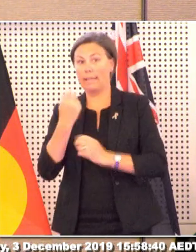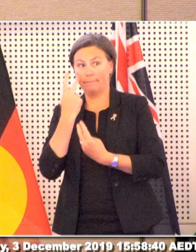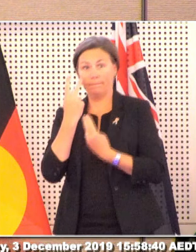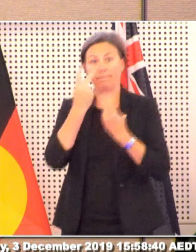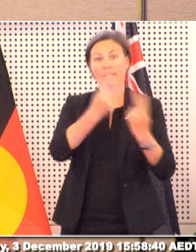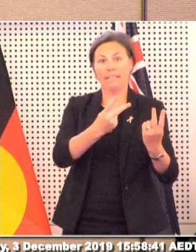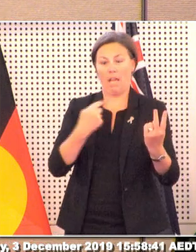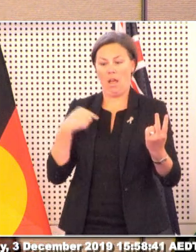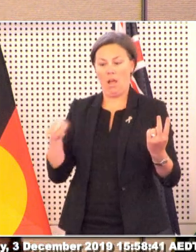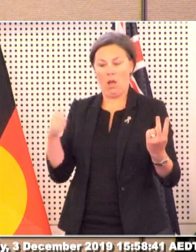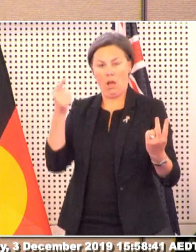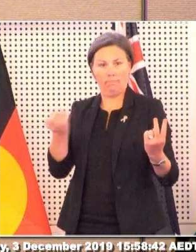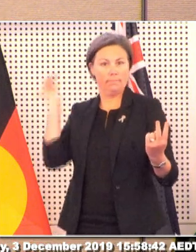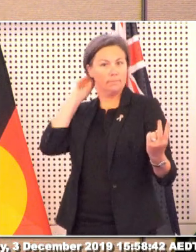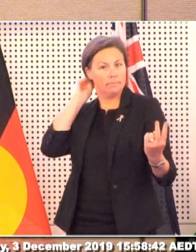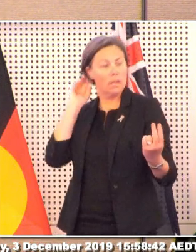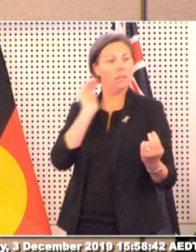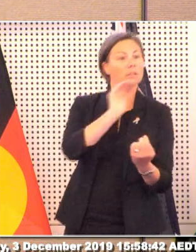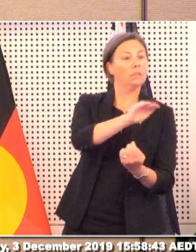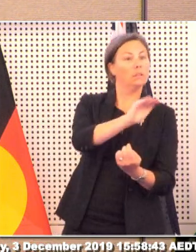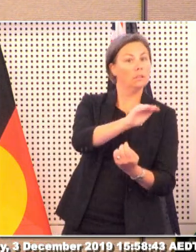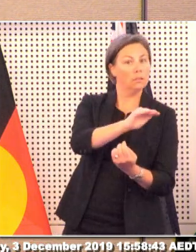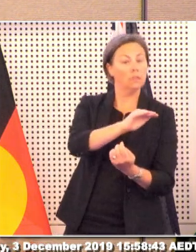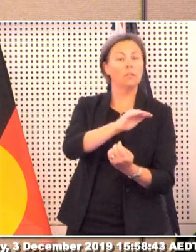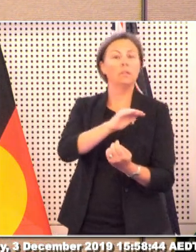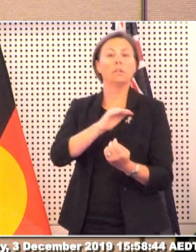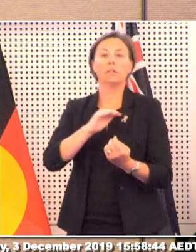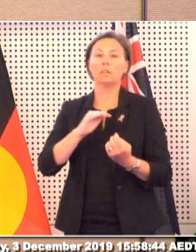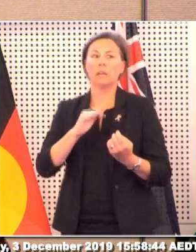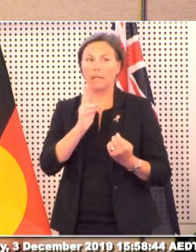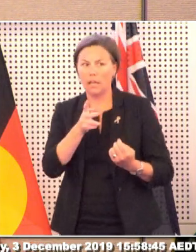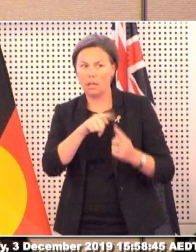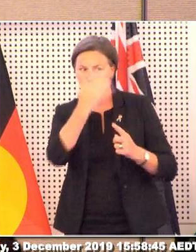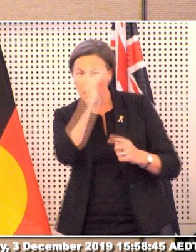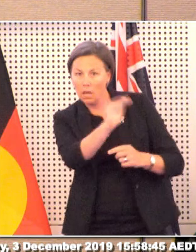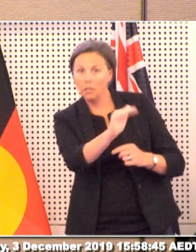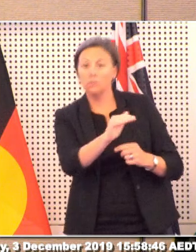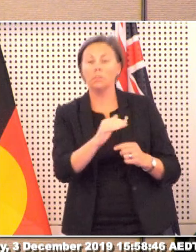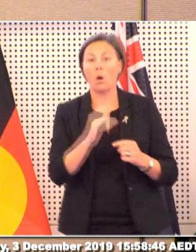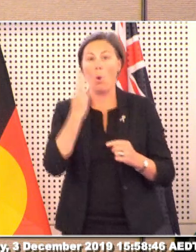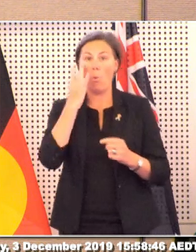So we raise all the issues, they respond within 21 days. Often they will say, “Yes, that’s definitely been done and that has been